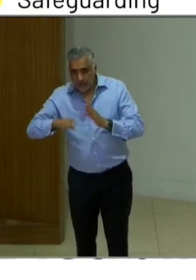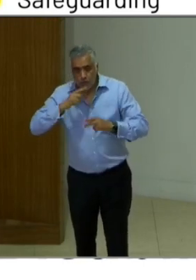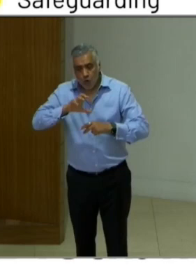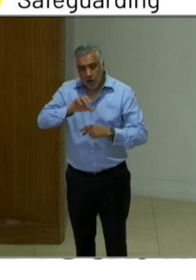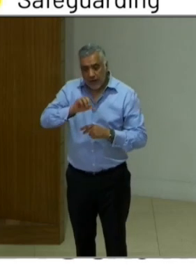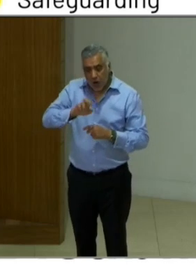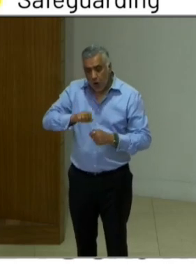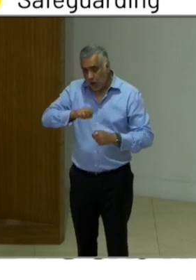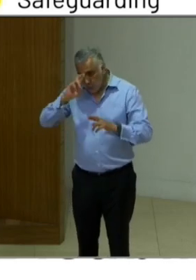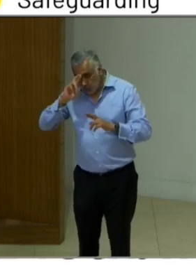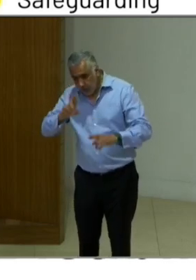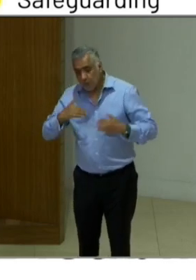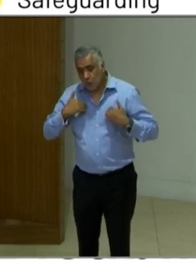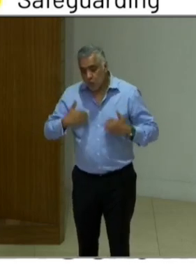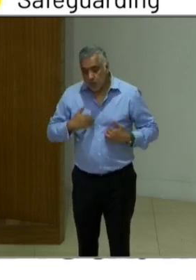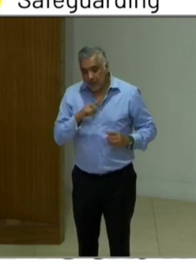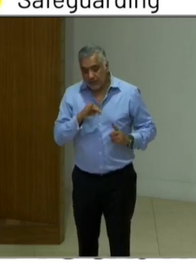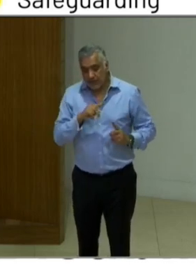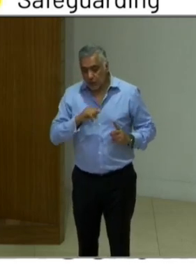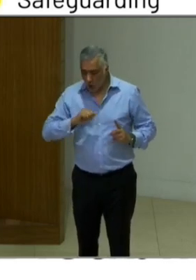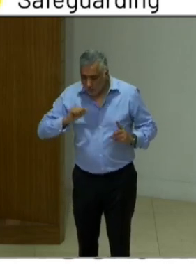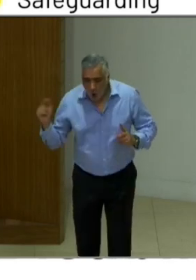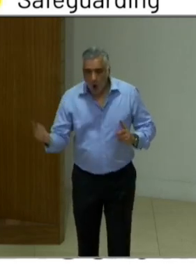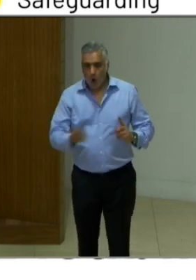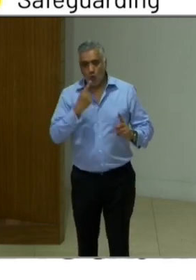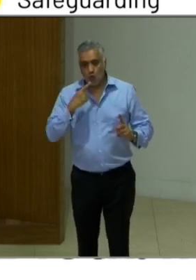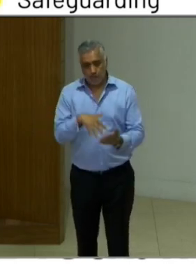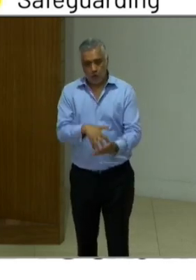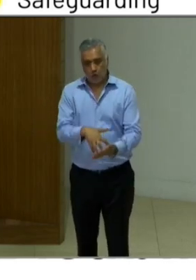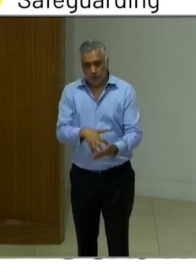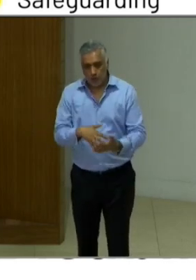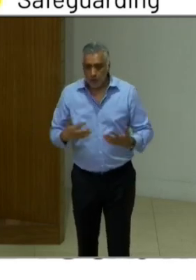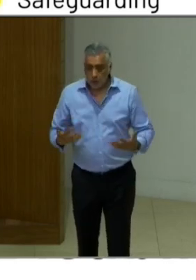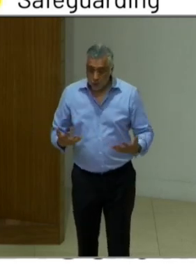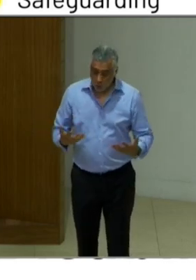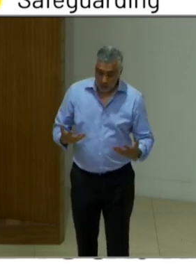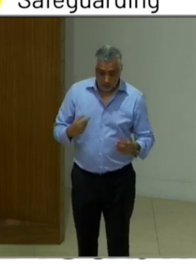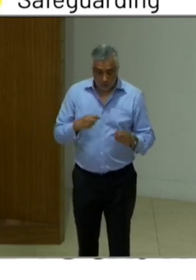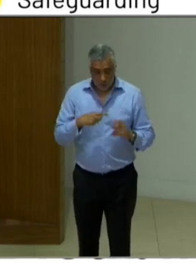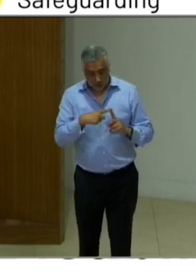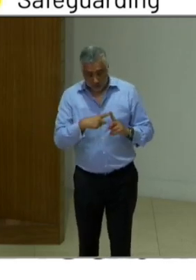the human dignity of all who are vulnerable. It is a much more positive and inclusive,